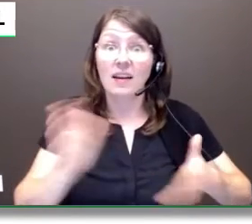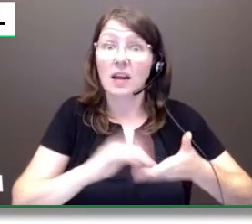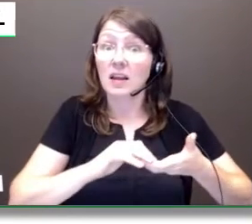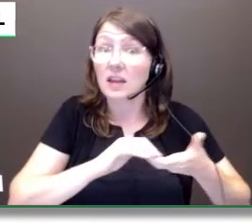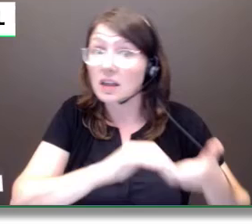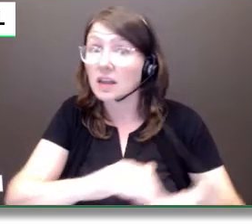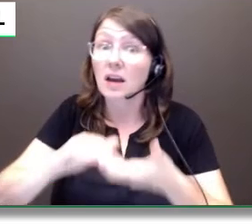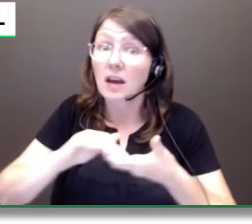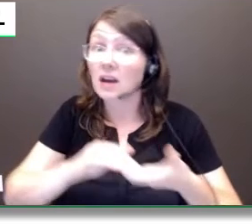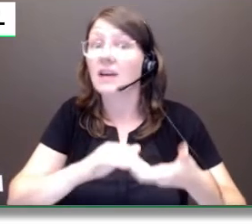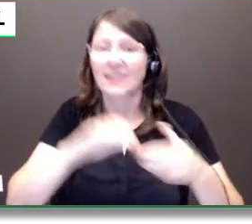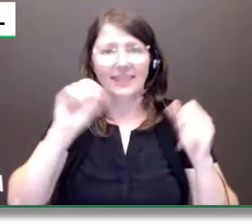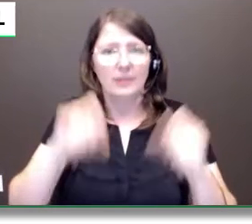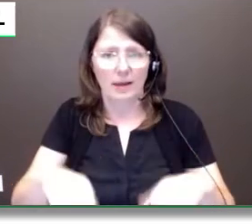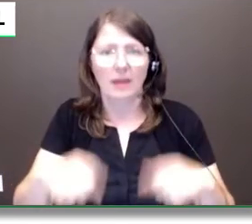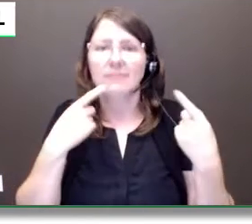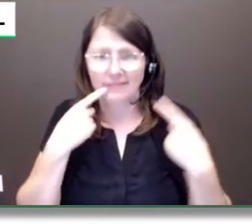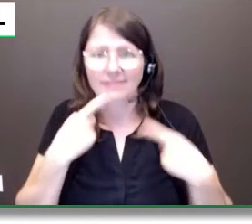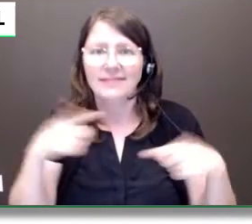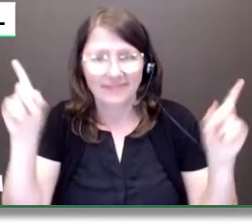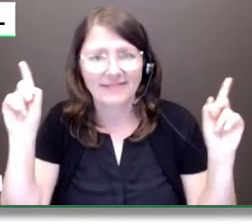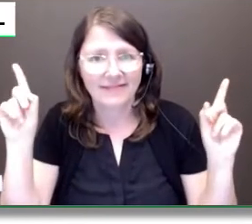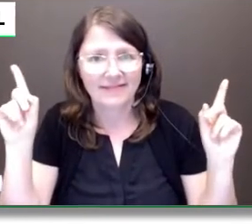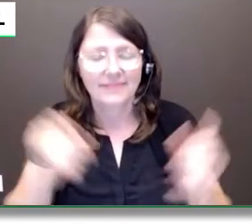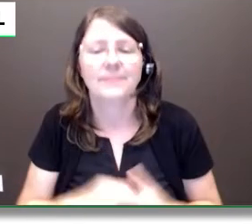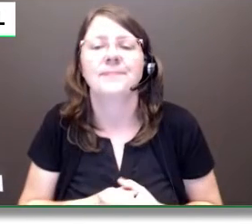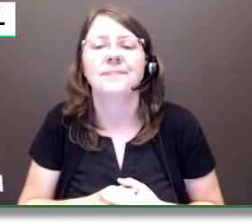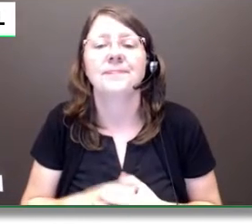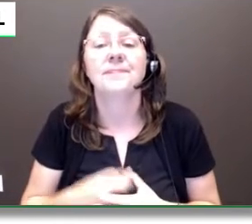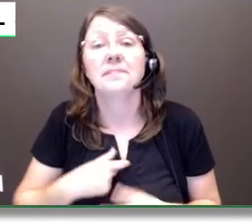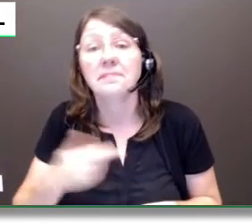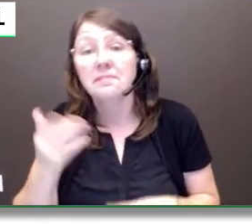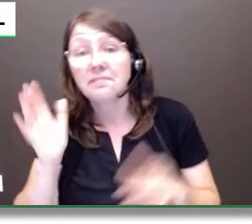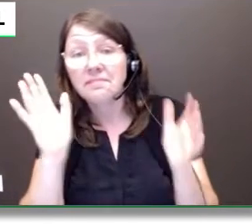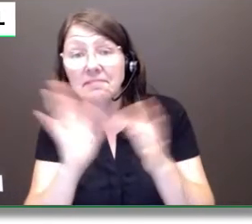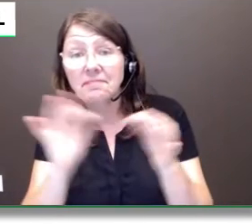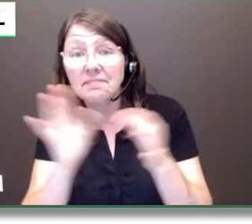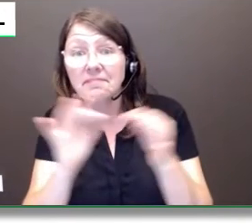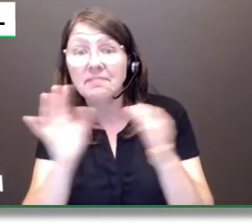just probably finish my little talk here with uh a positive example um and yeah